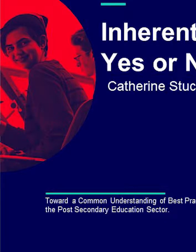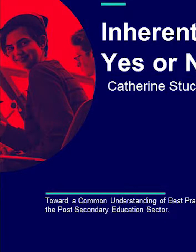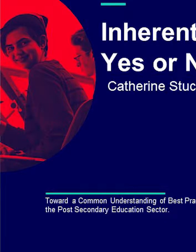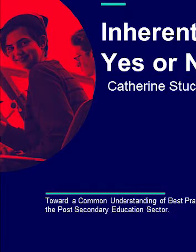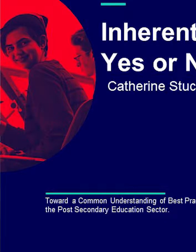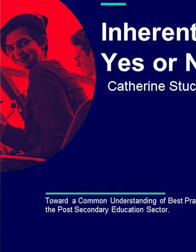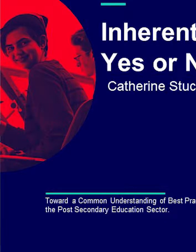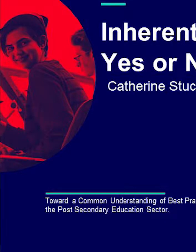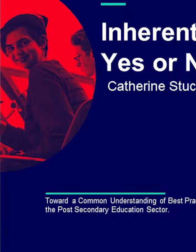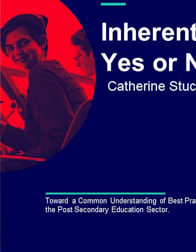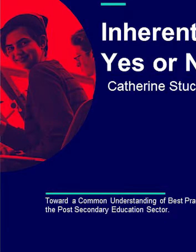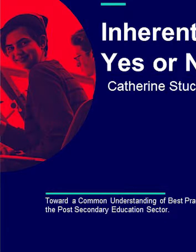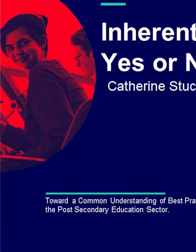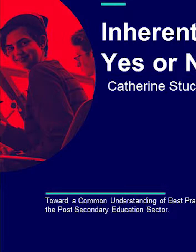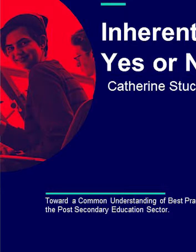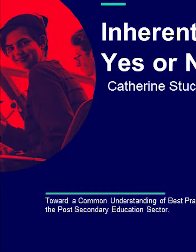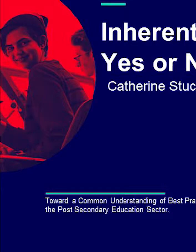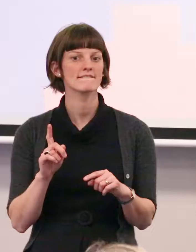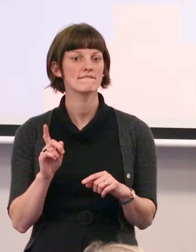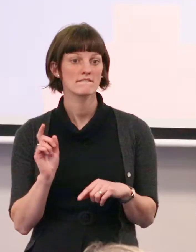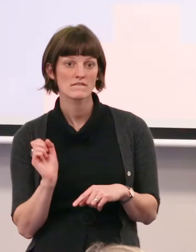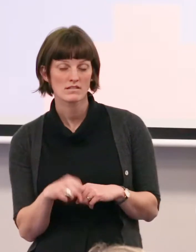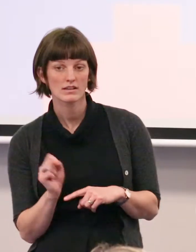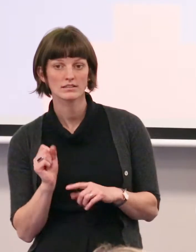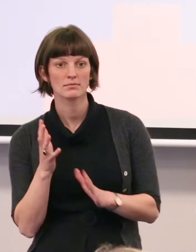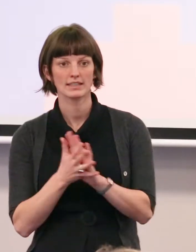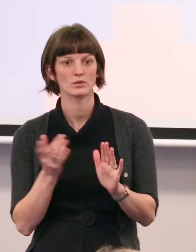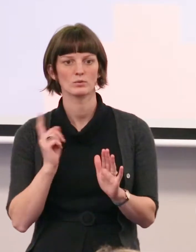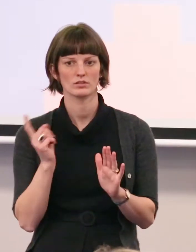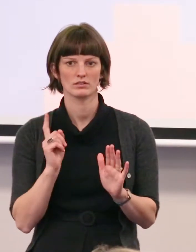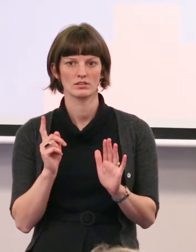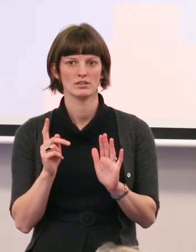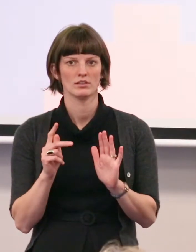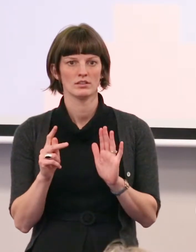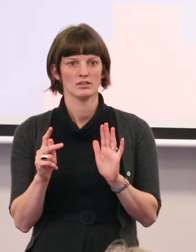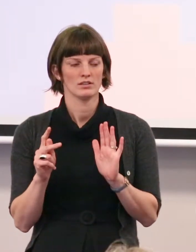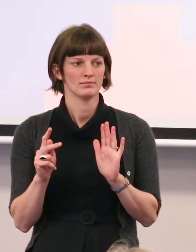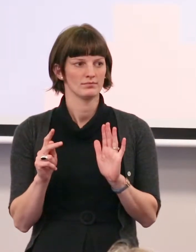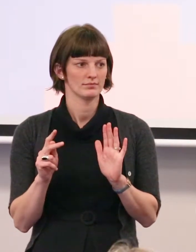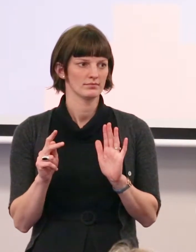If yes, what are some of the principles we need to consider, and if no, what are